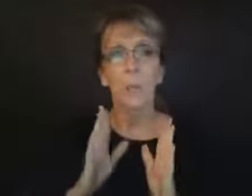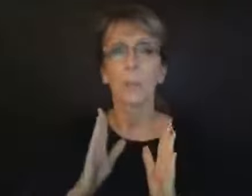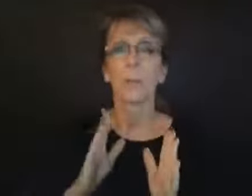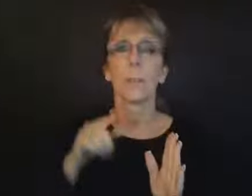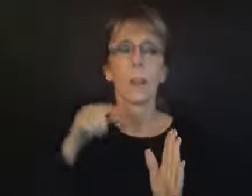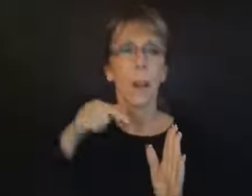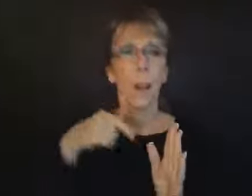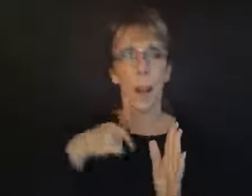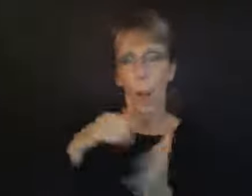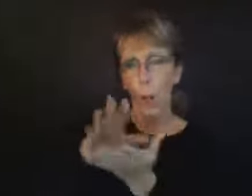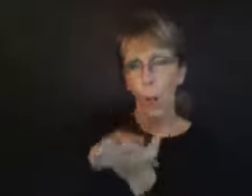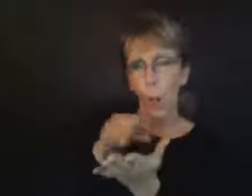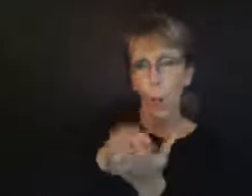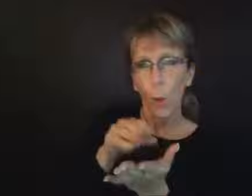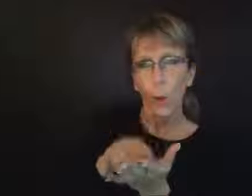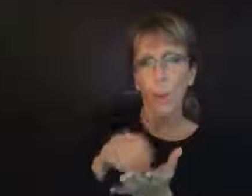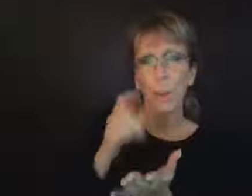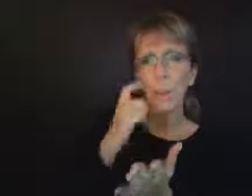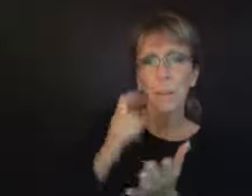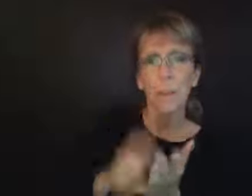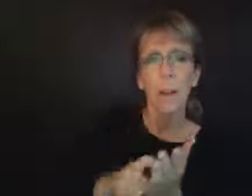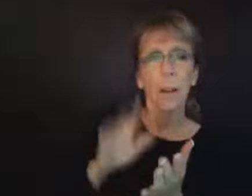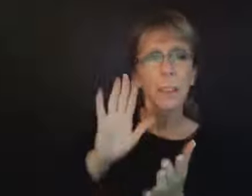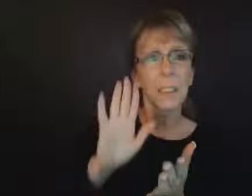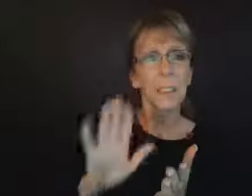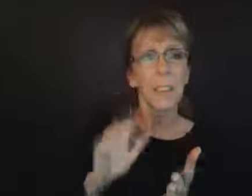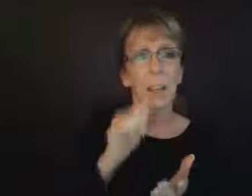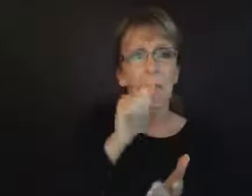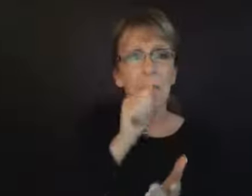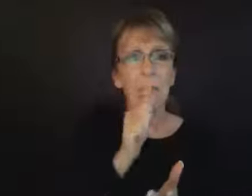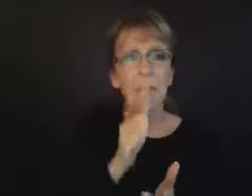I saw their perseverance,